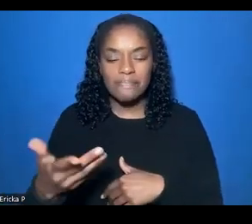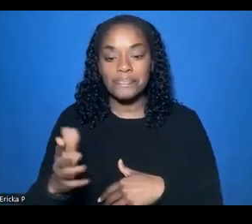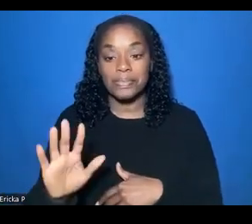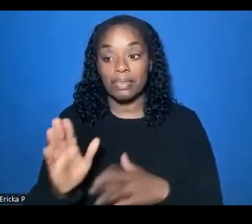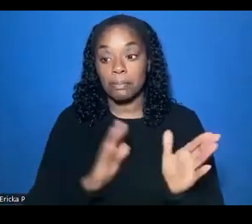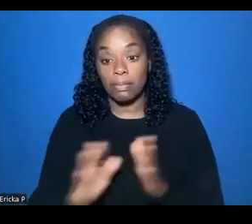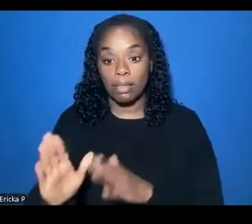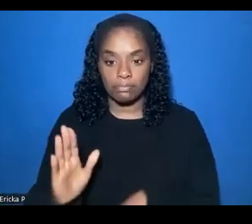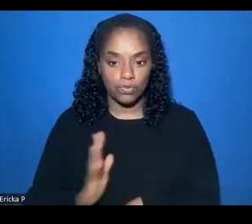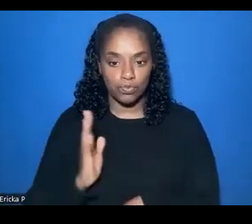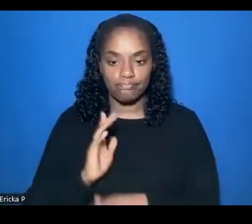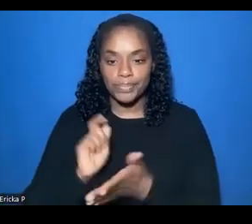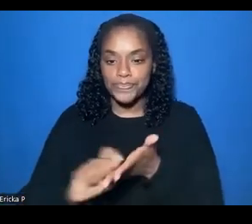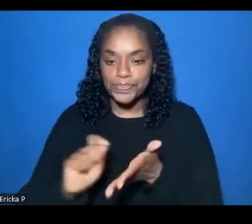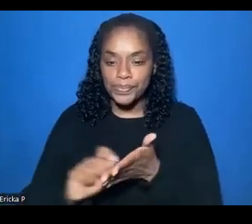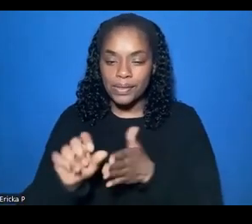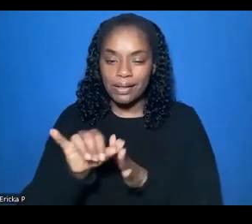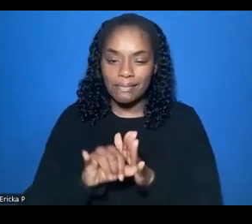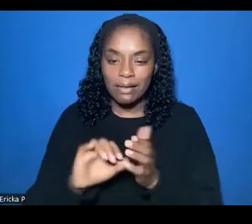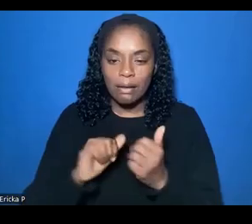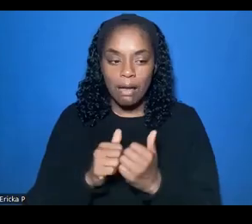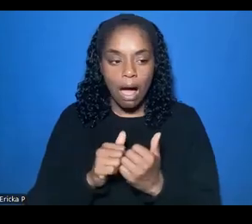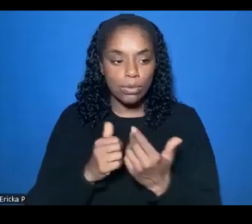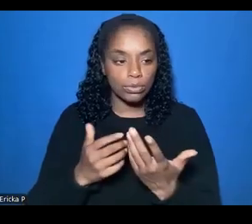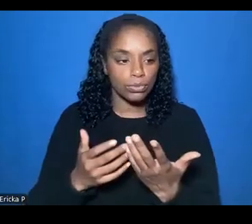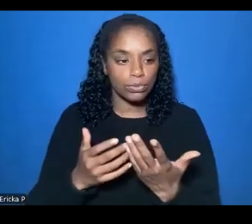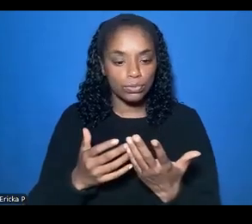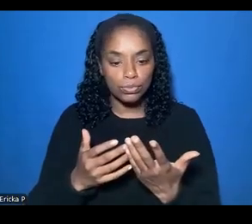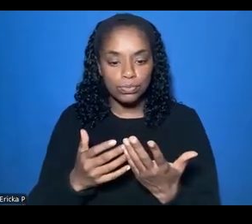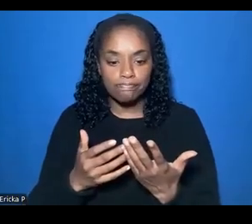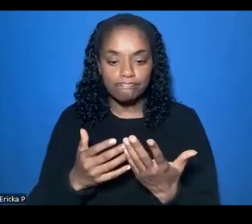that identifies how to effectively prevent and respond to the behavior,